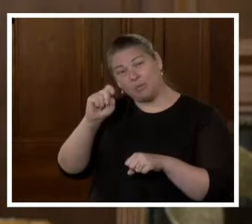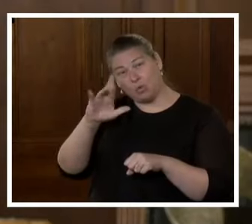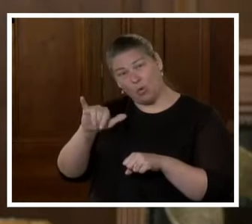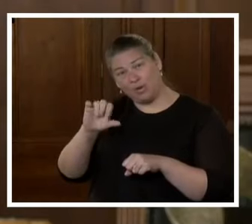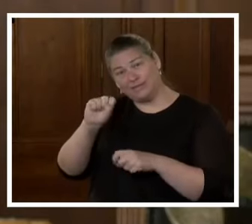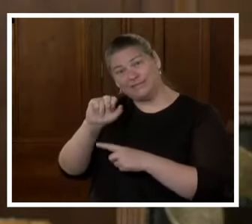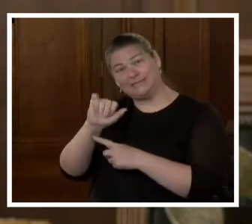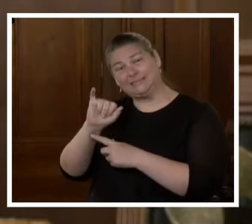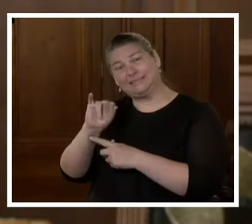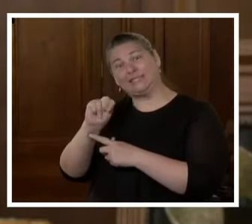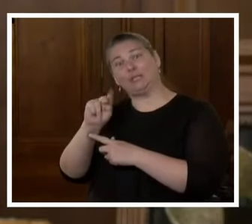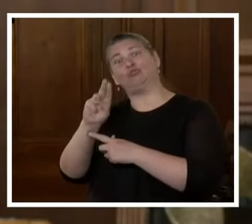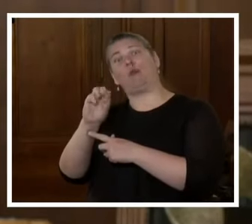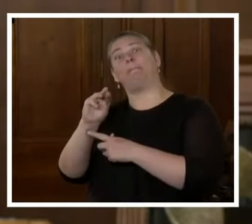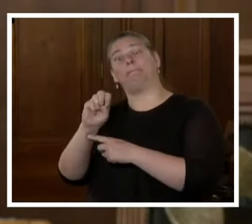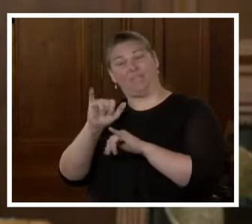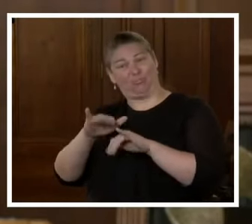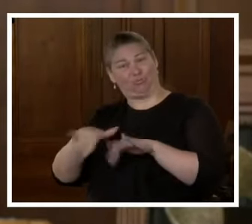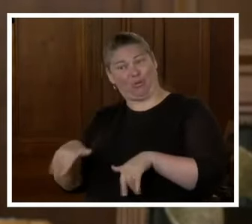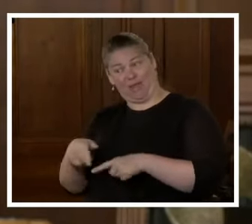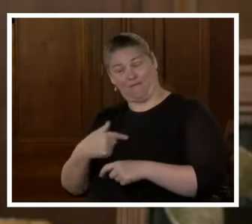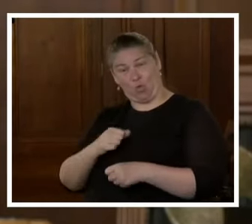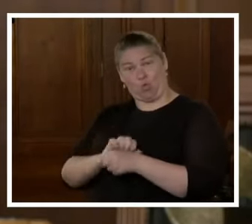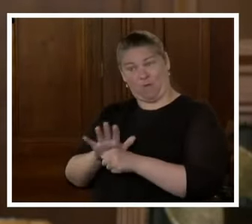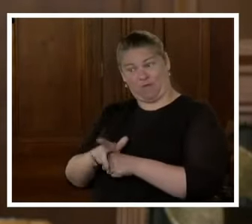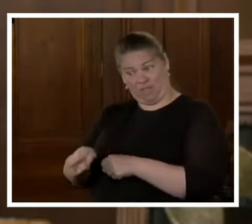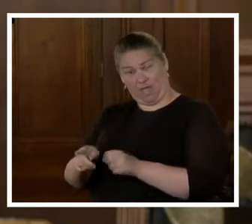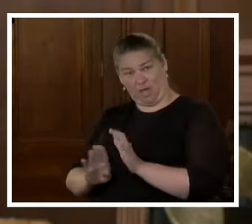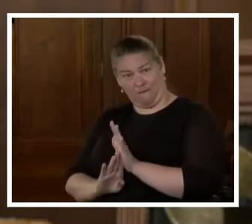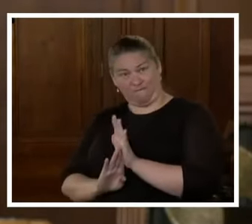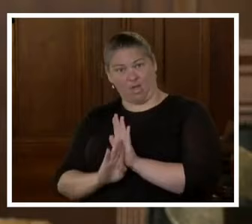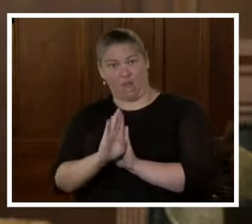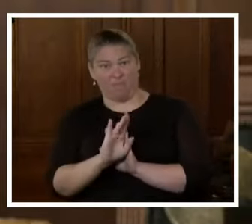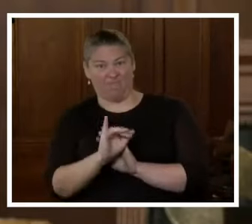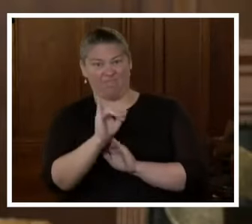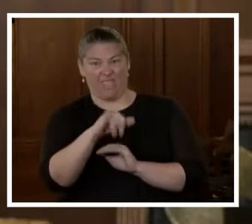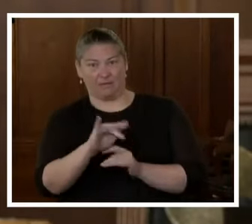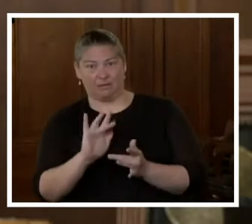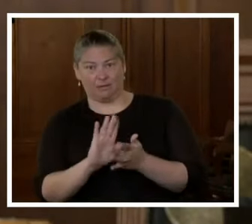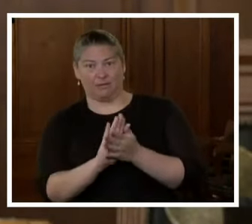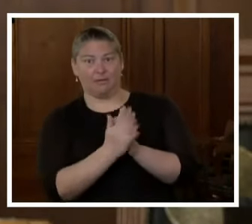PREEXISTING CONDITIONS THAT WE